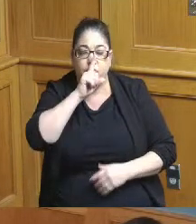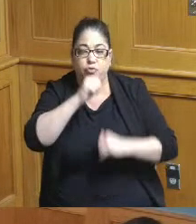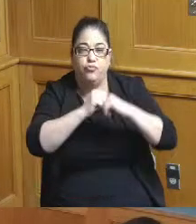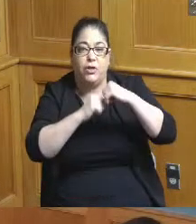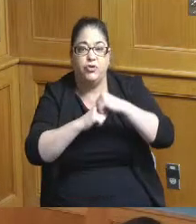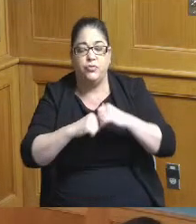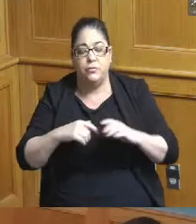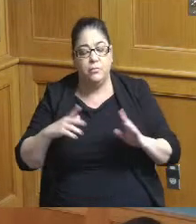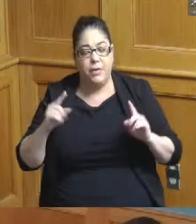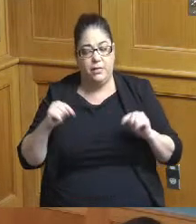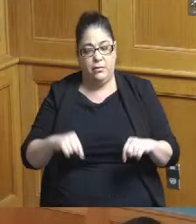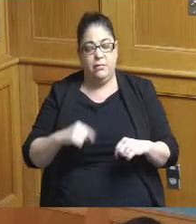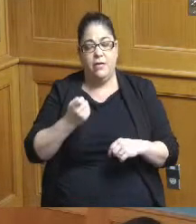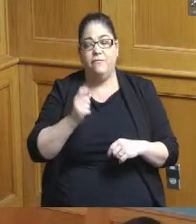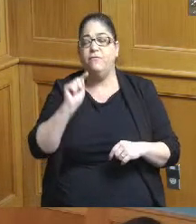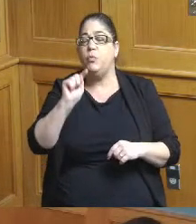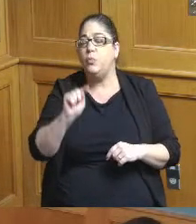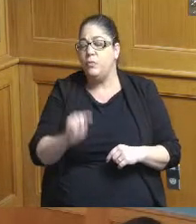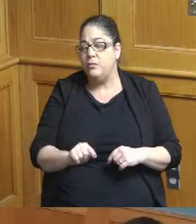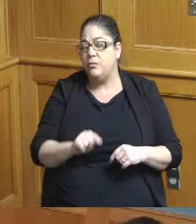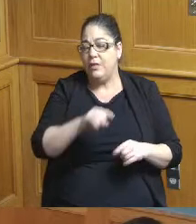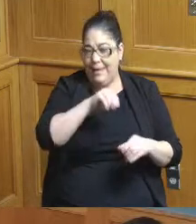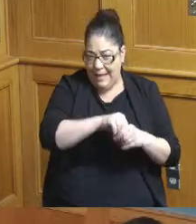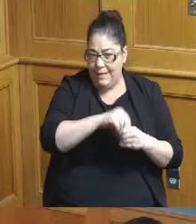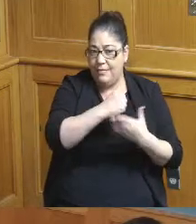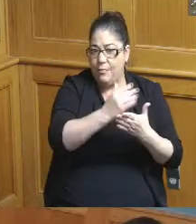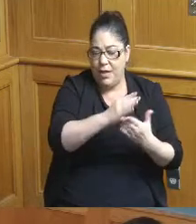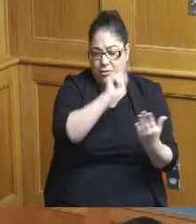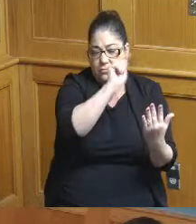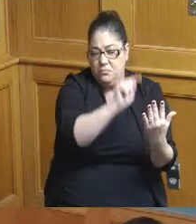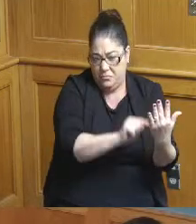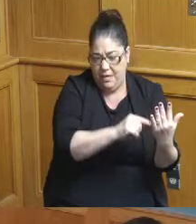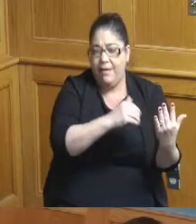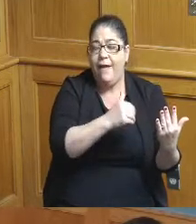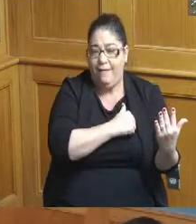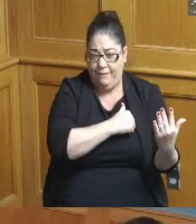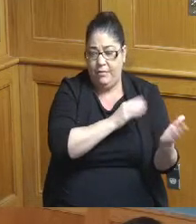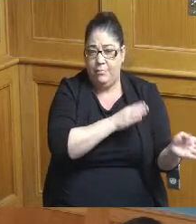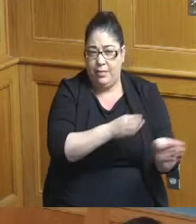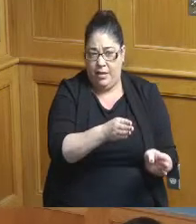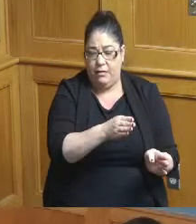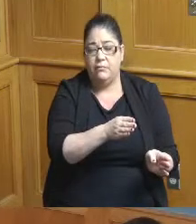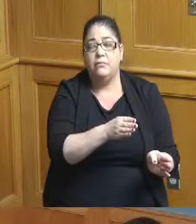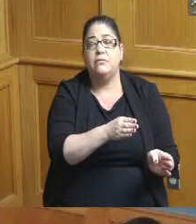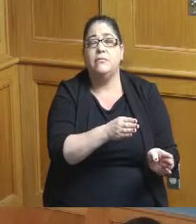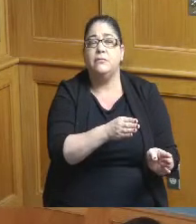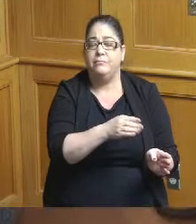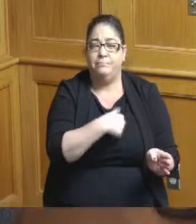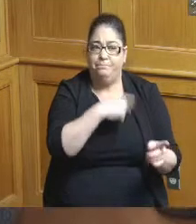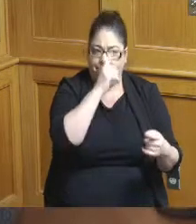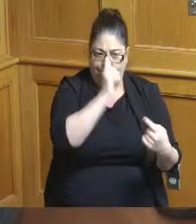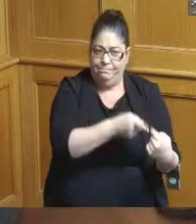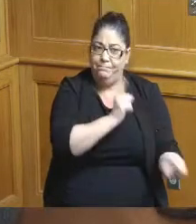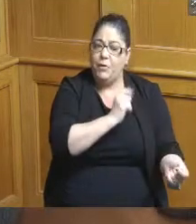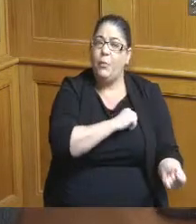there are some items in here that are budgeted but that I disagree with some of the numbers